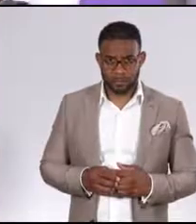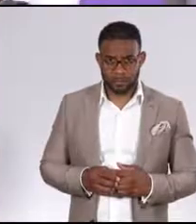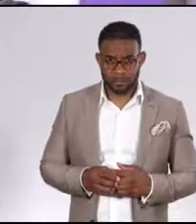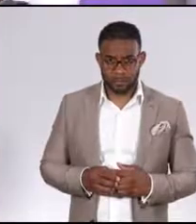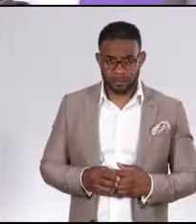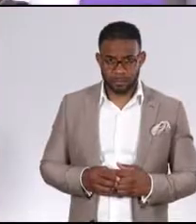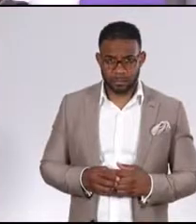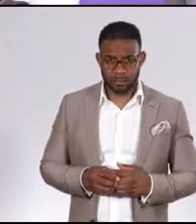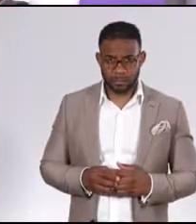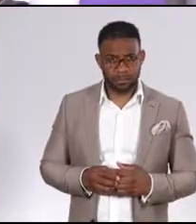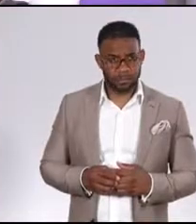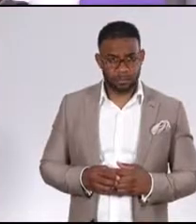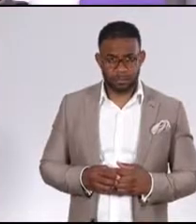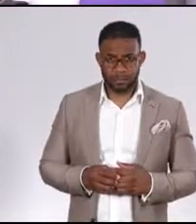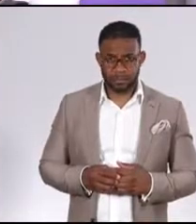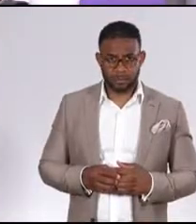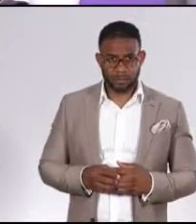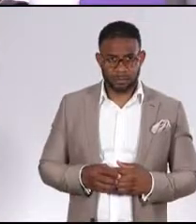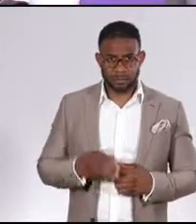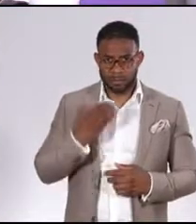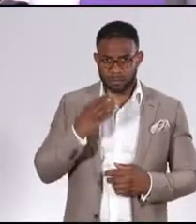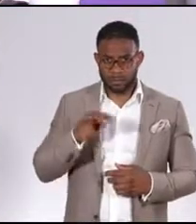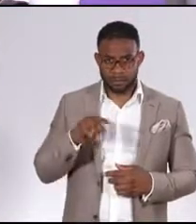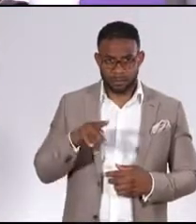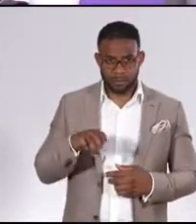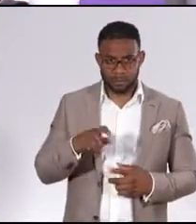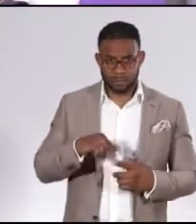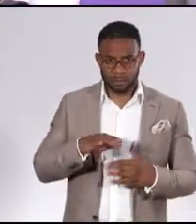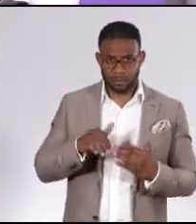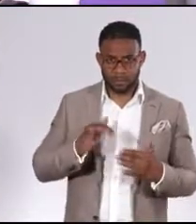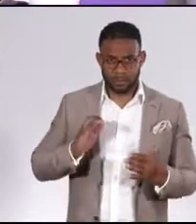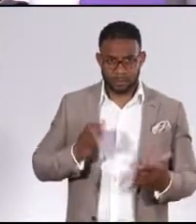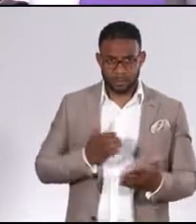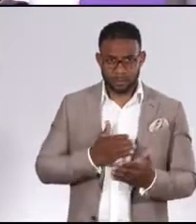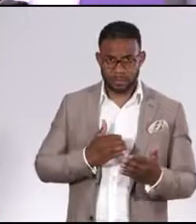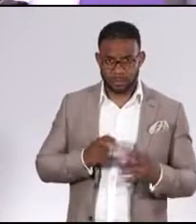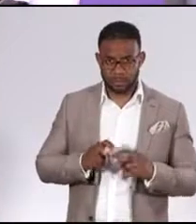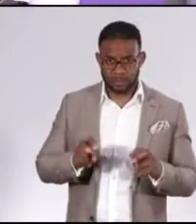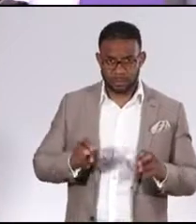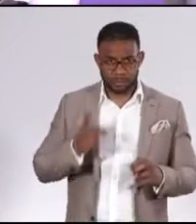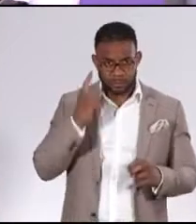Wow Thank you, jake and and to all of our uh panelists for topic one,